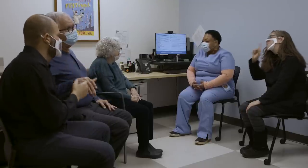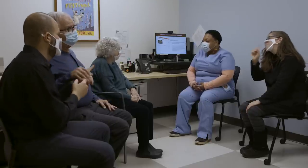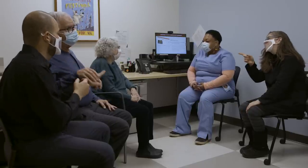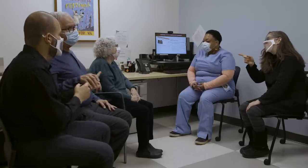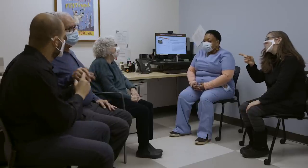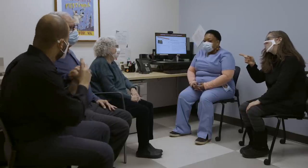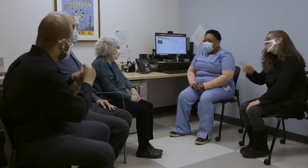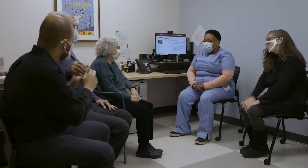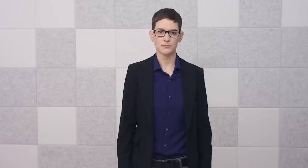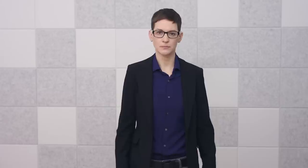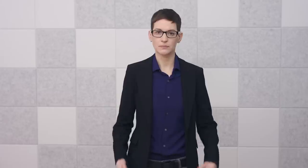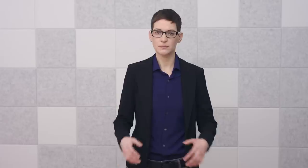Ok, thank you. You’re welcome.